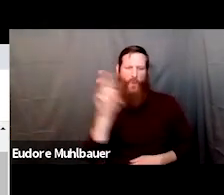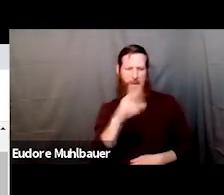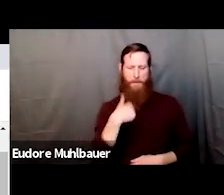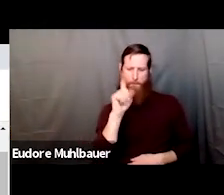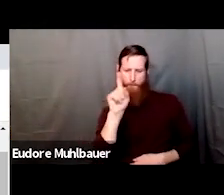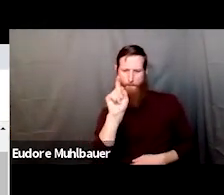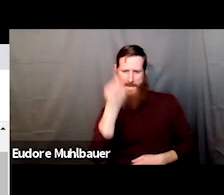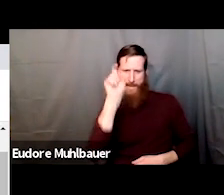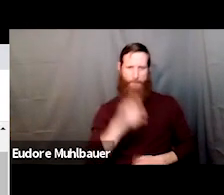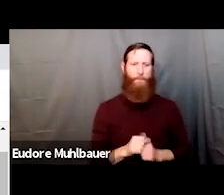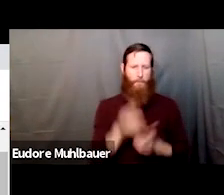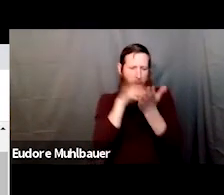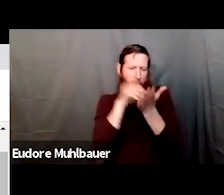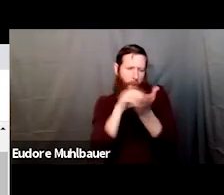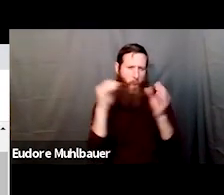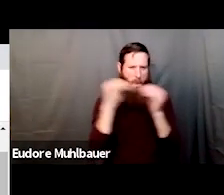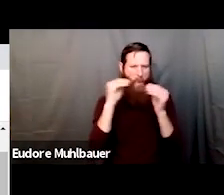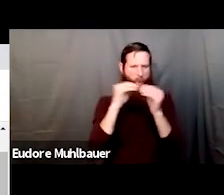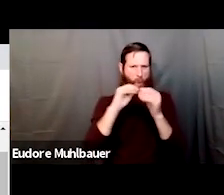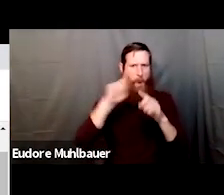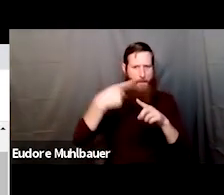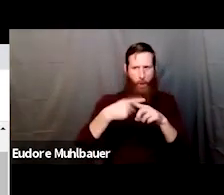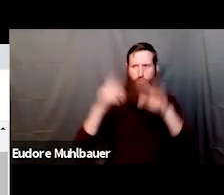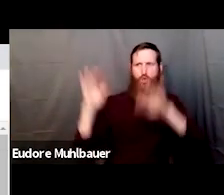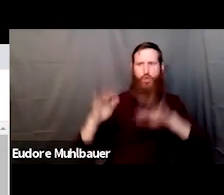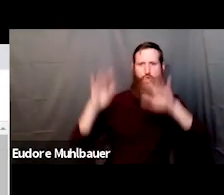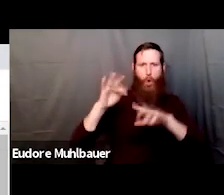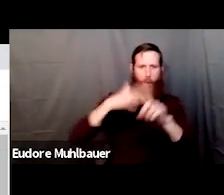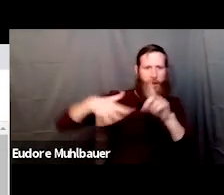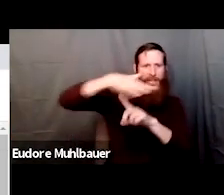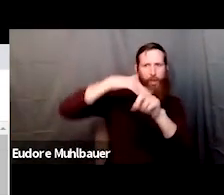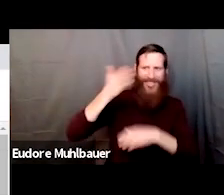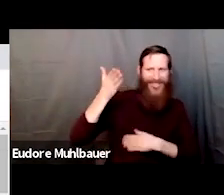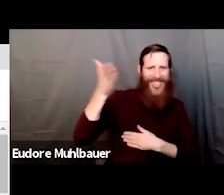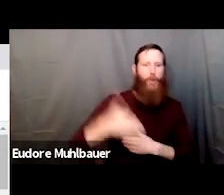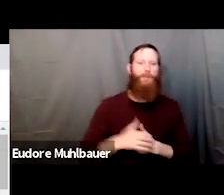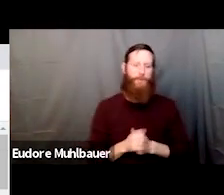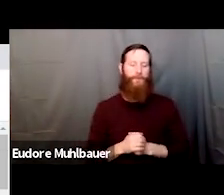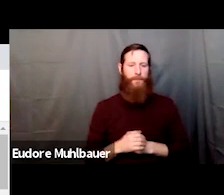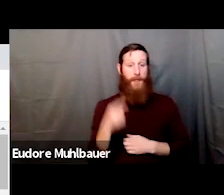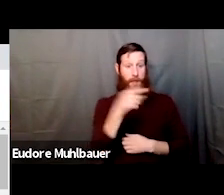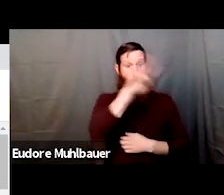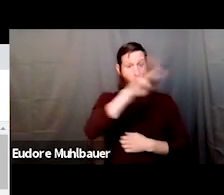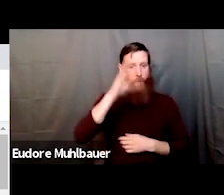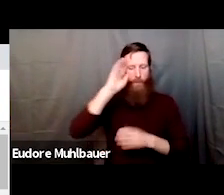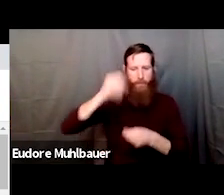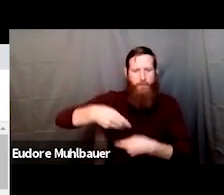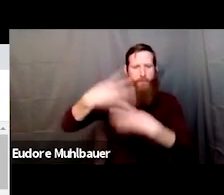I will click on that tile and learn more about the avalanche conditions on any given day. And this website [nwac.us] will pull up a page that has a bunch of different resources on it